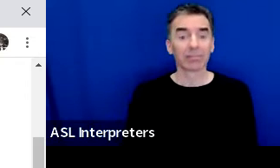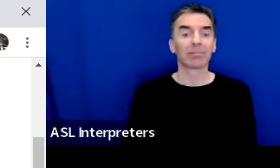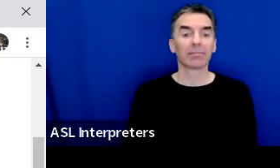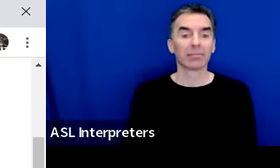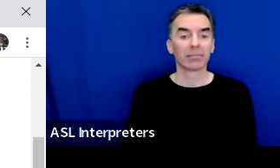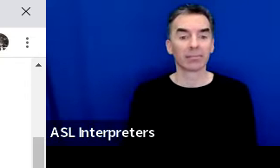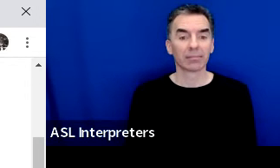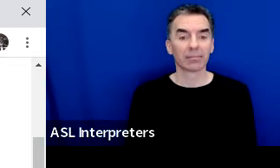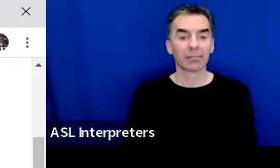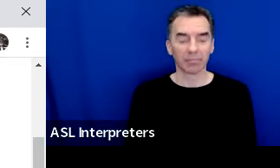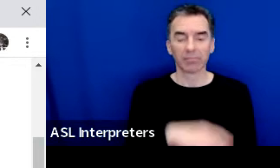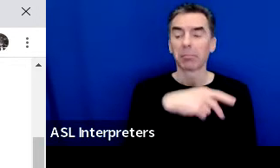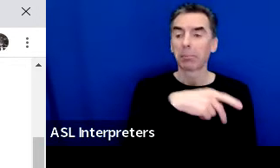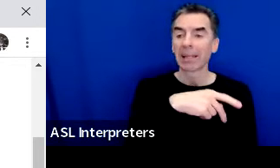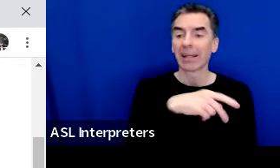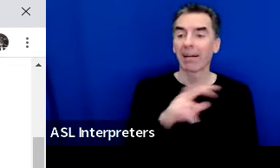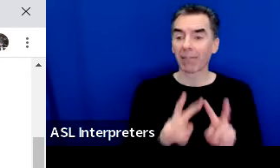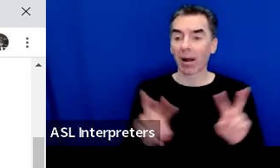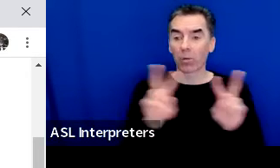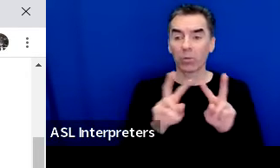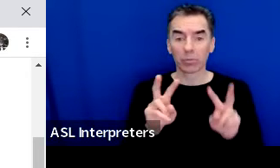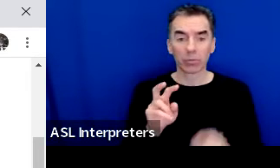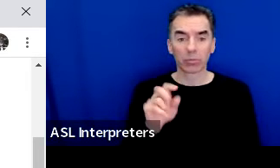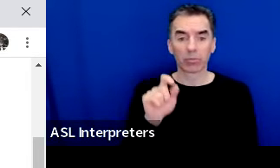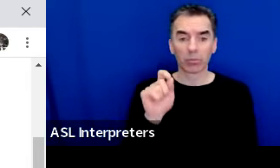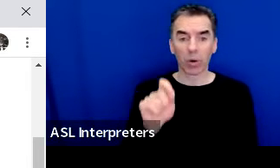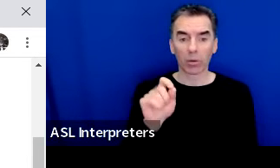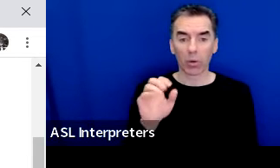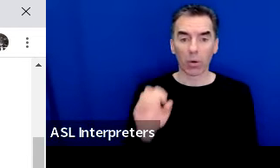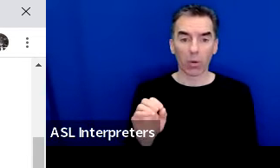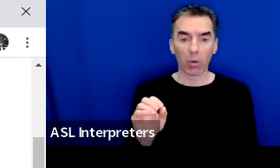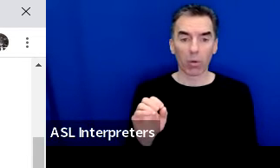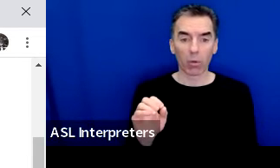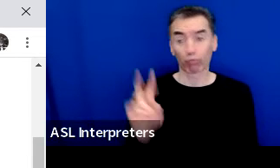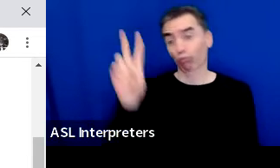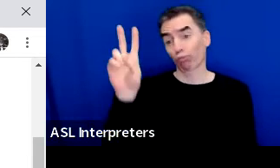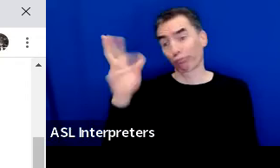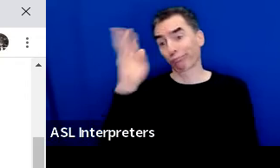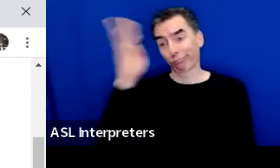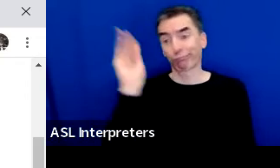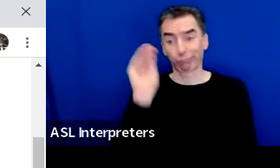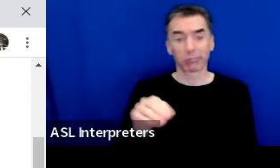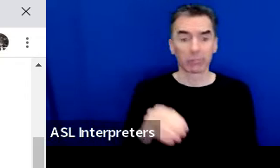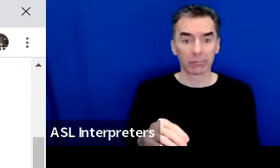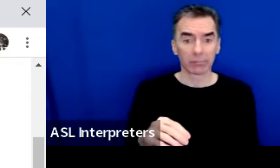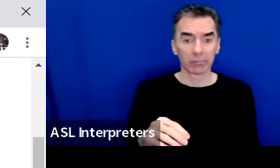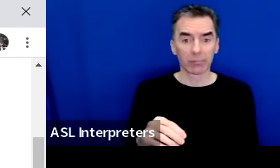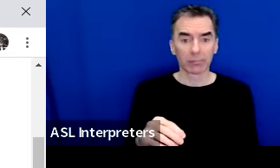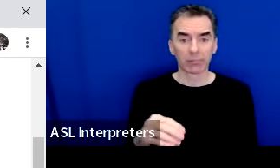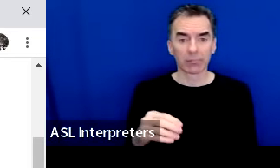the P value point 0542, I don't know. It says please show your answer to four decimal places.